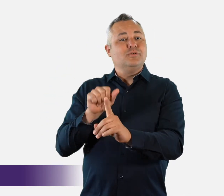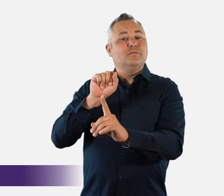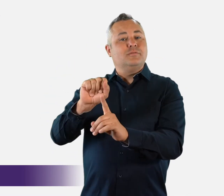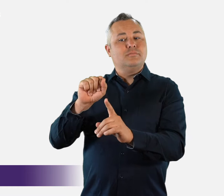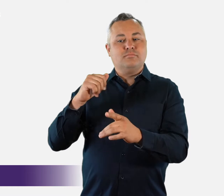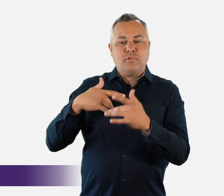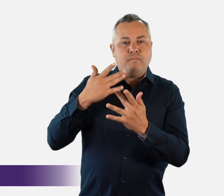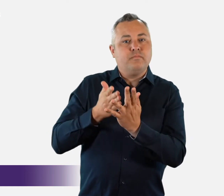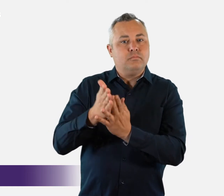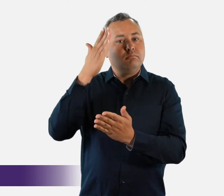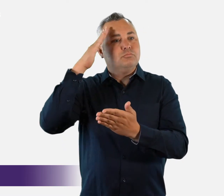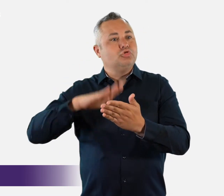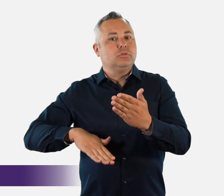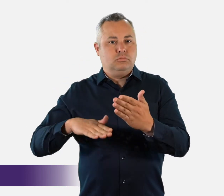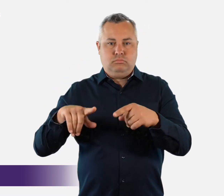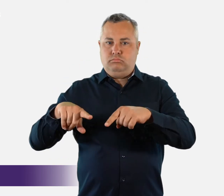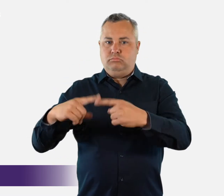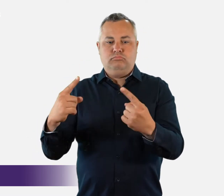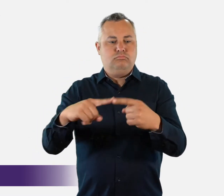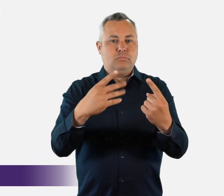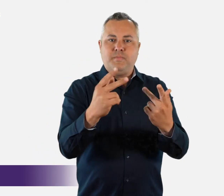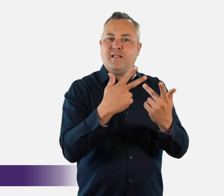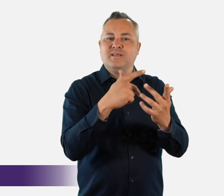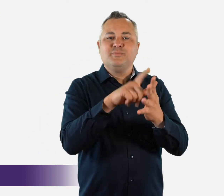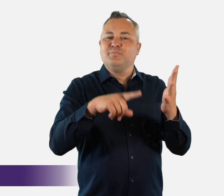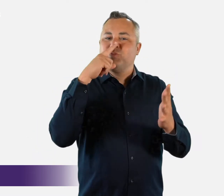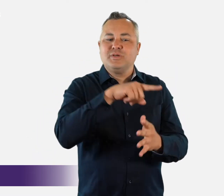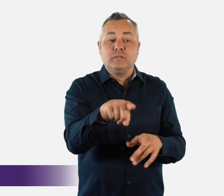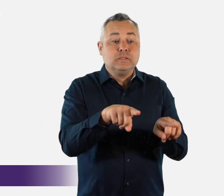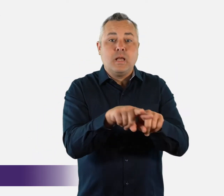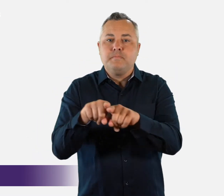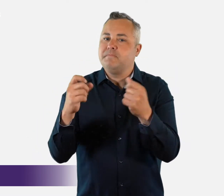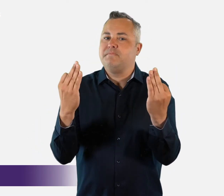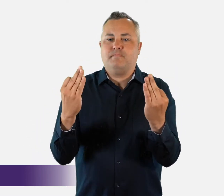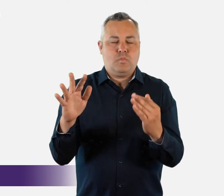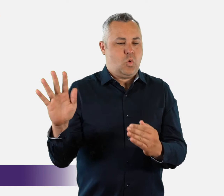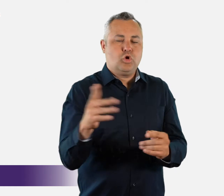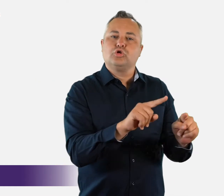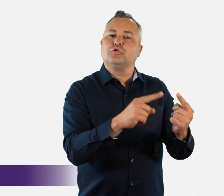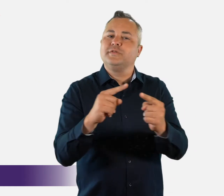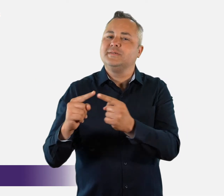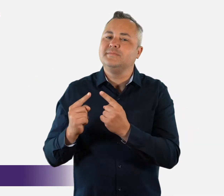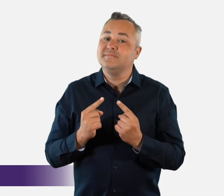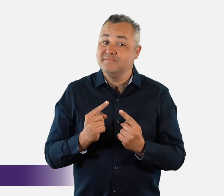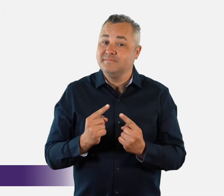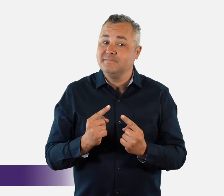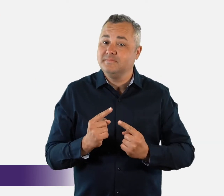and expose people to unique experiences of disadvantage and discrimination.